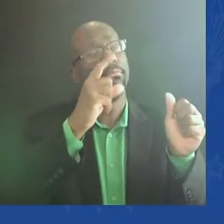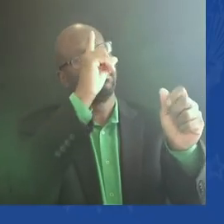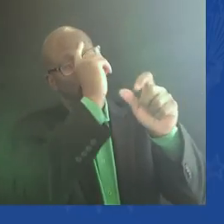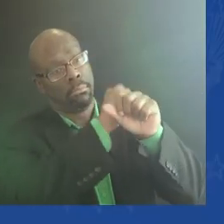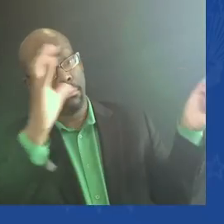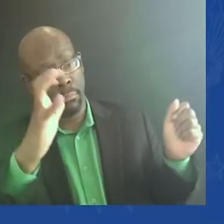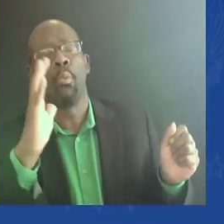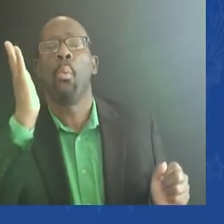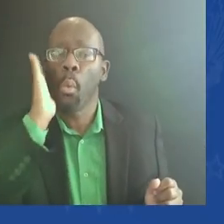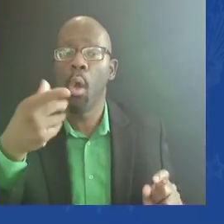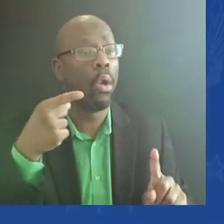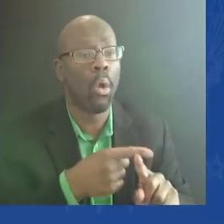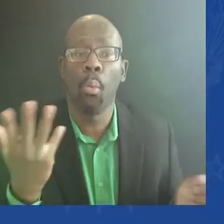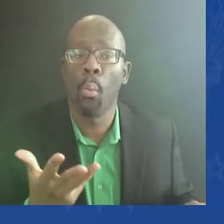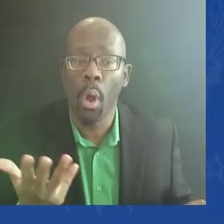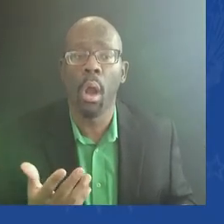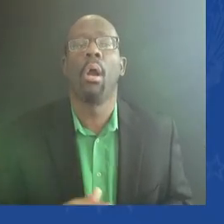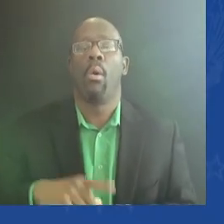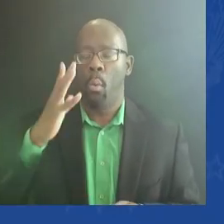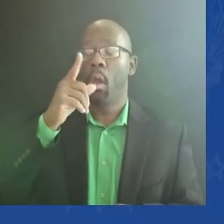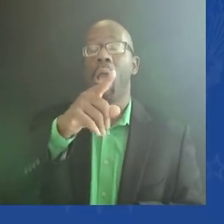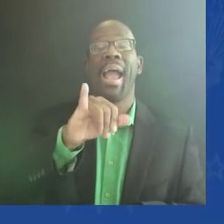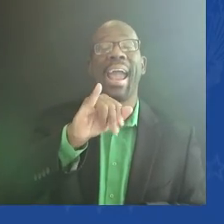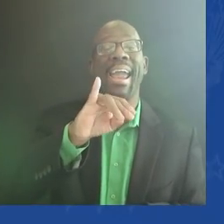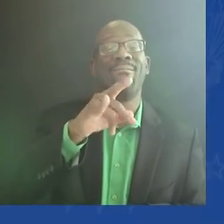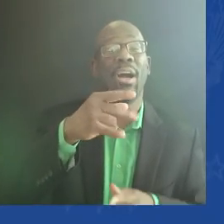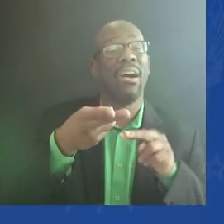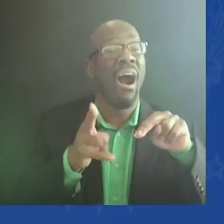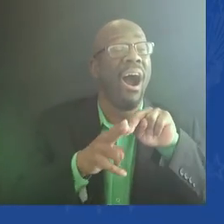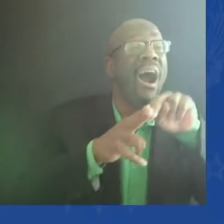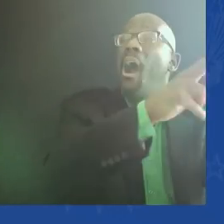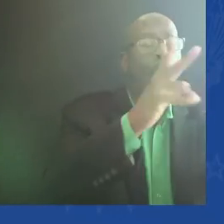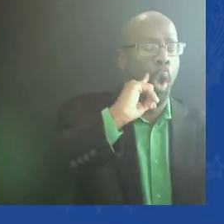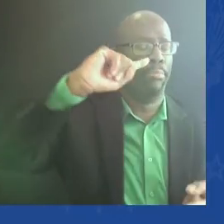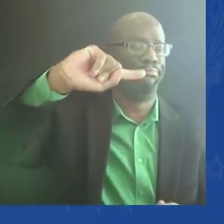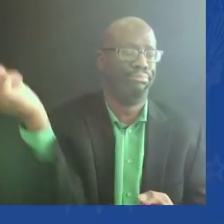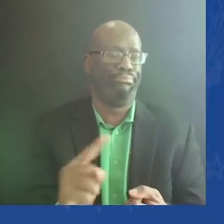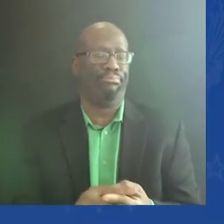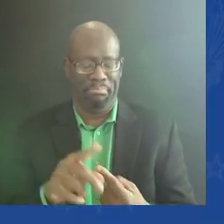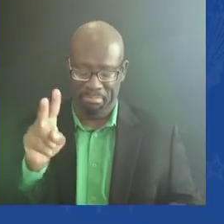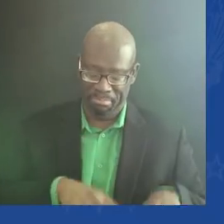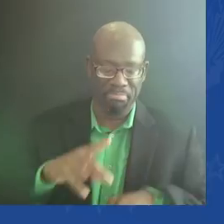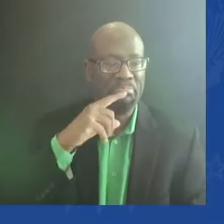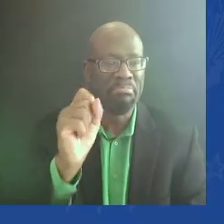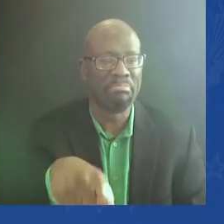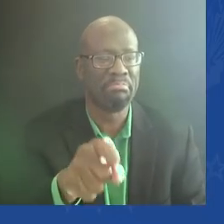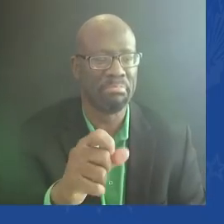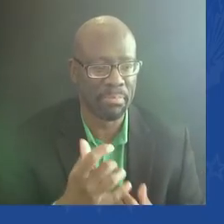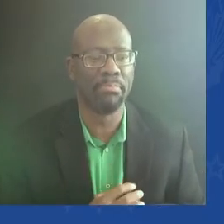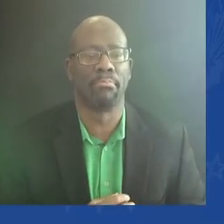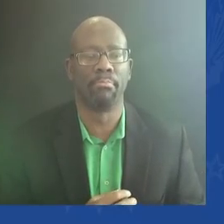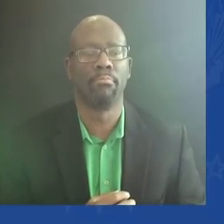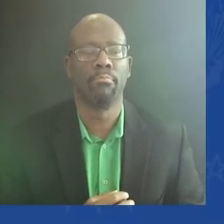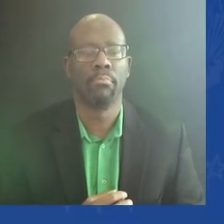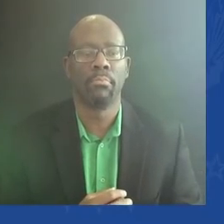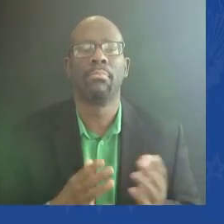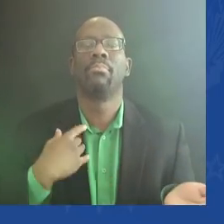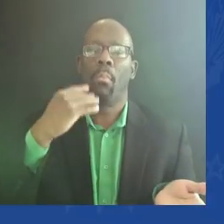So, there's a lot going on. This -- look, we really are -- I know you're tired of hearing me say this -- we really are at one of inflection points in history.